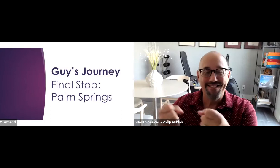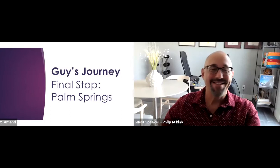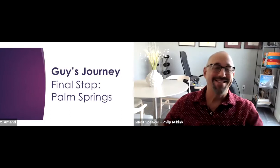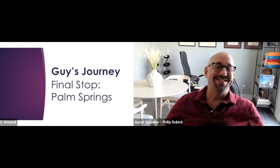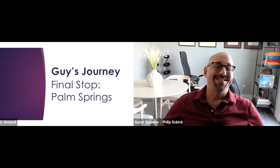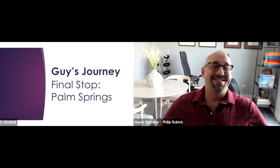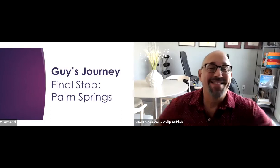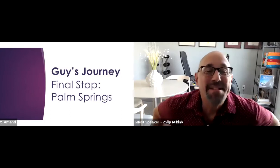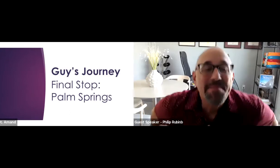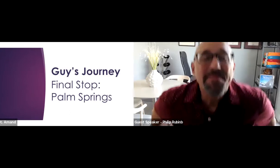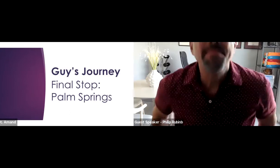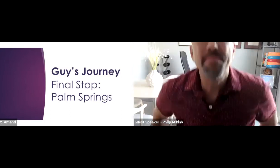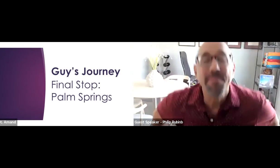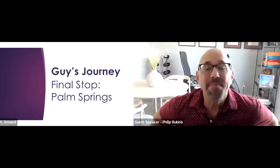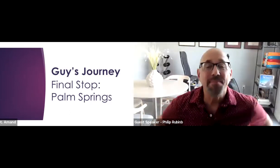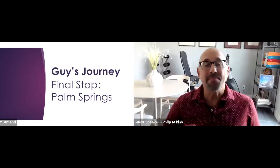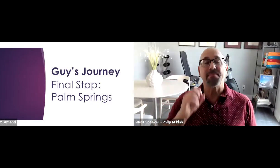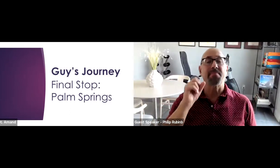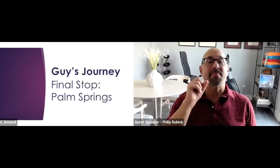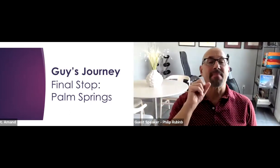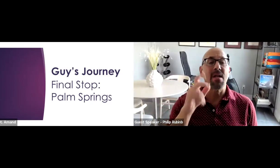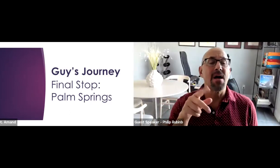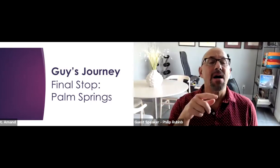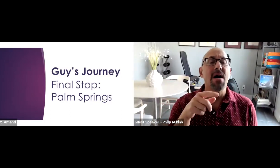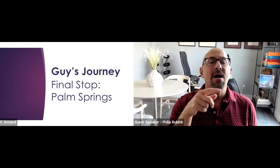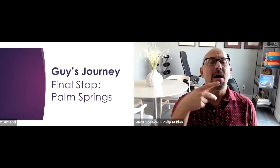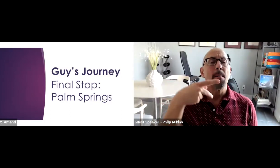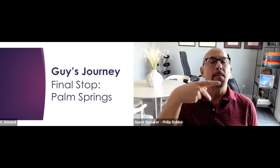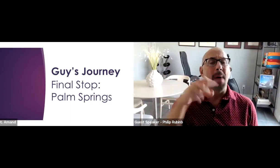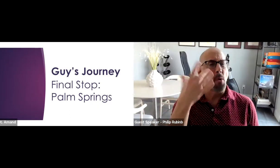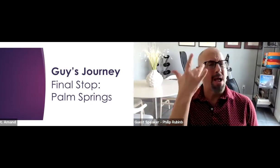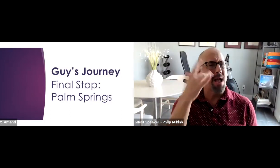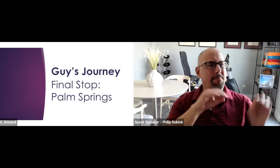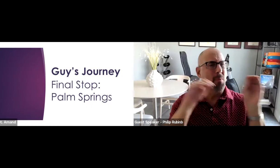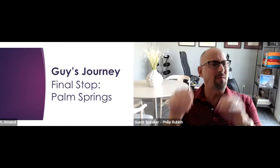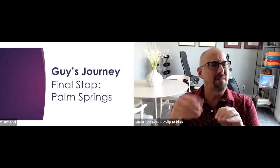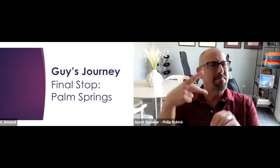It's a long, hot drive to Palm Springs. Heh heh heh!